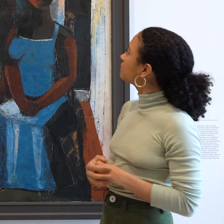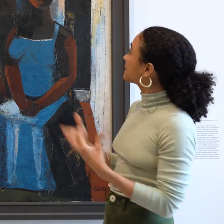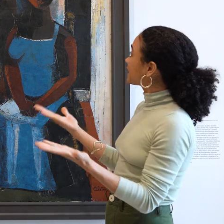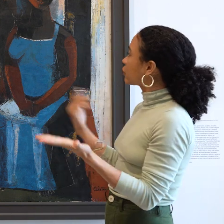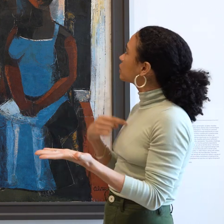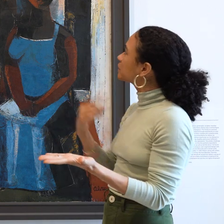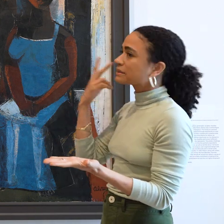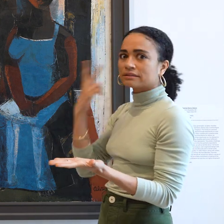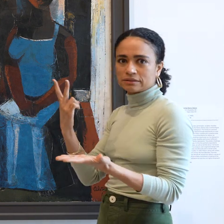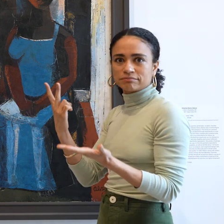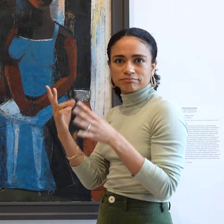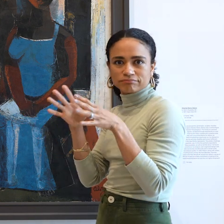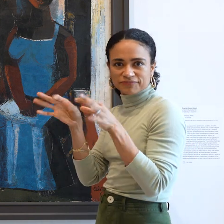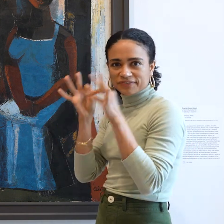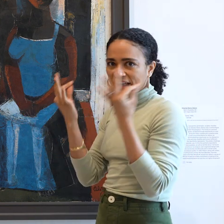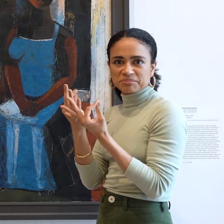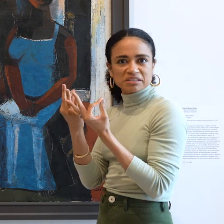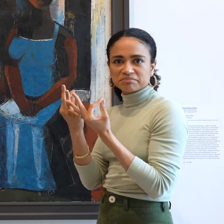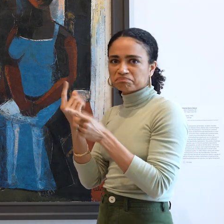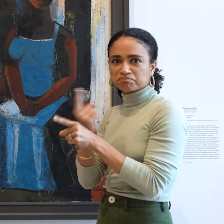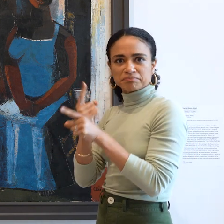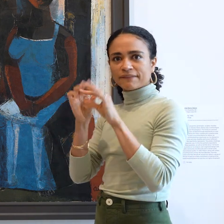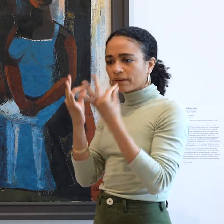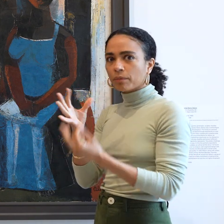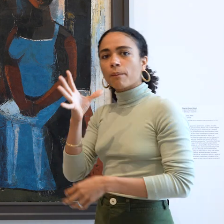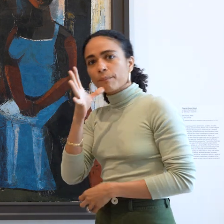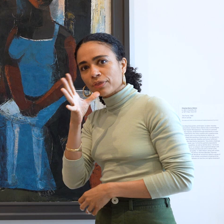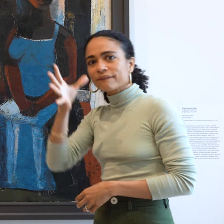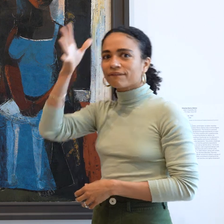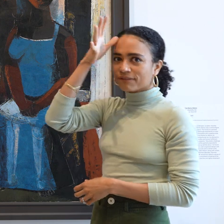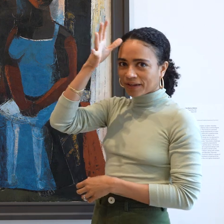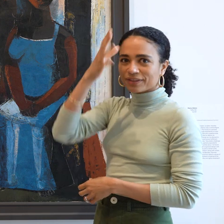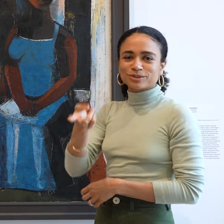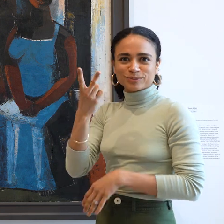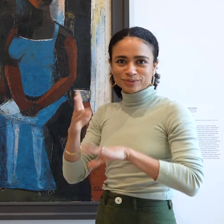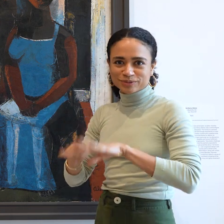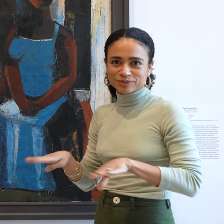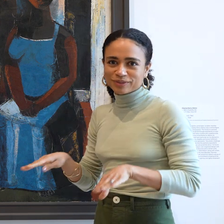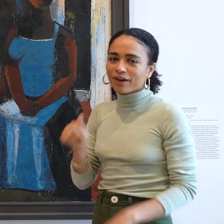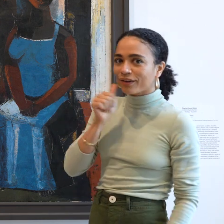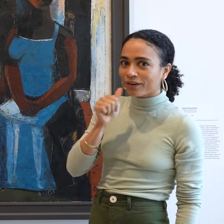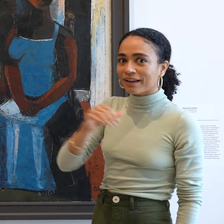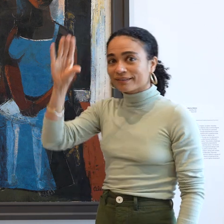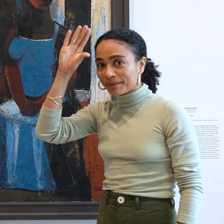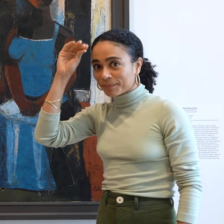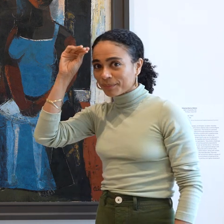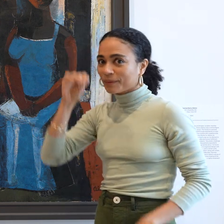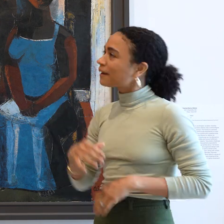Here we see a family with a mother, father and two children, a girl and a boy.